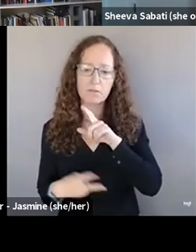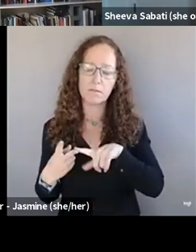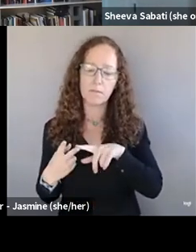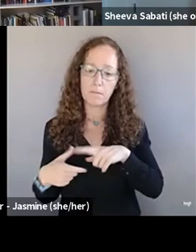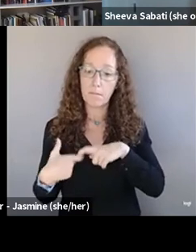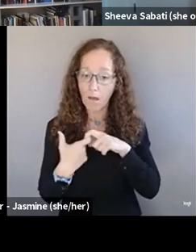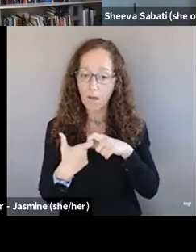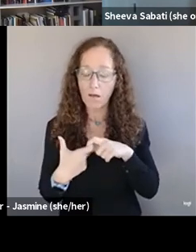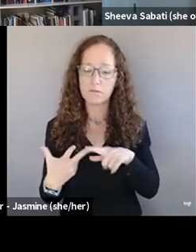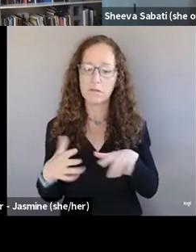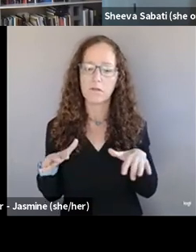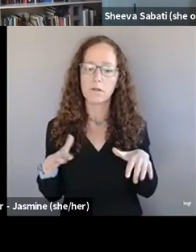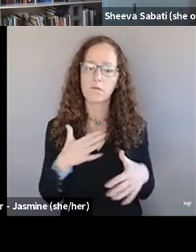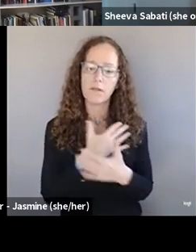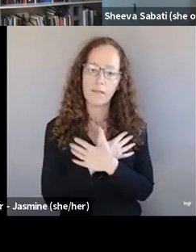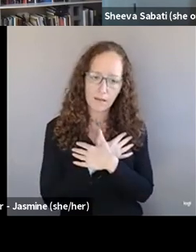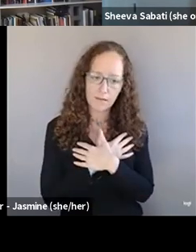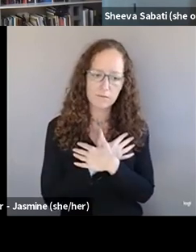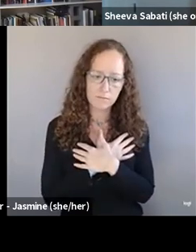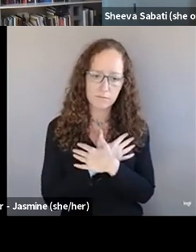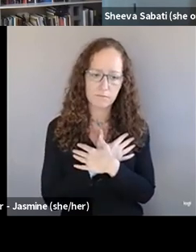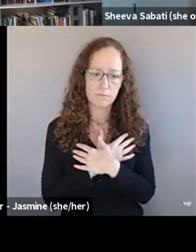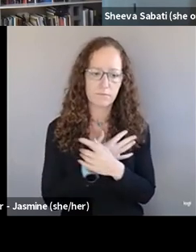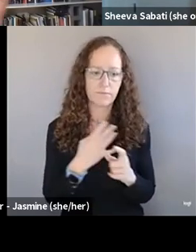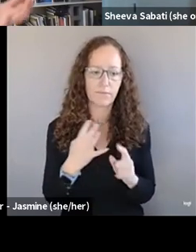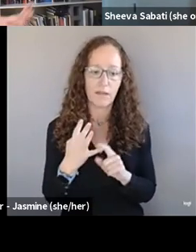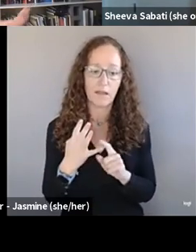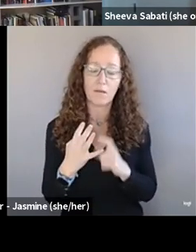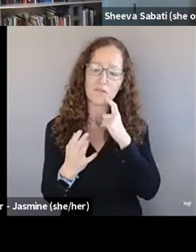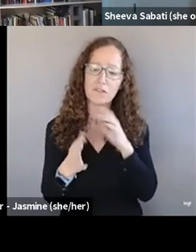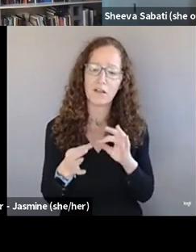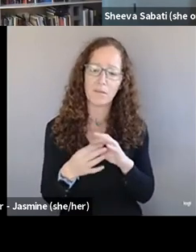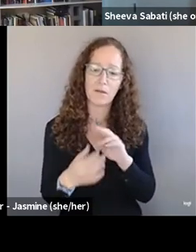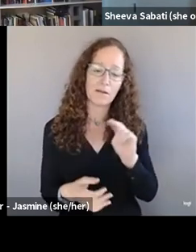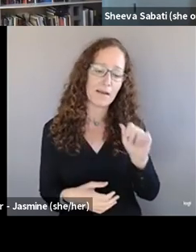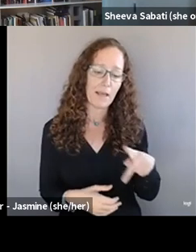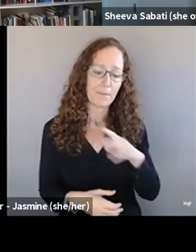talked about the nap ministry so maybe kind of as we close this